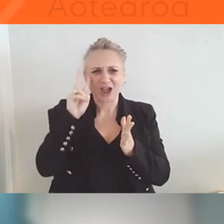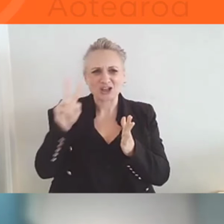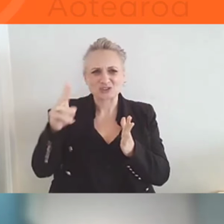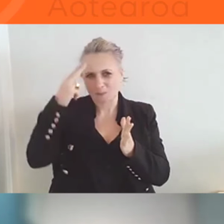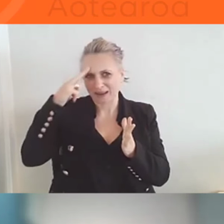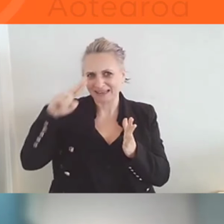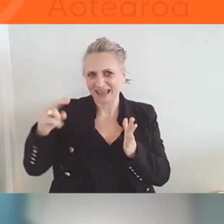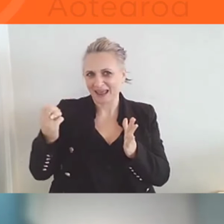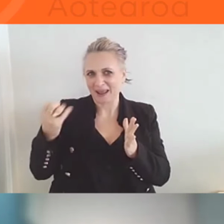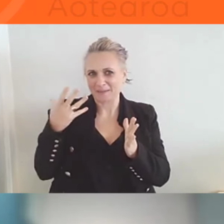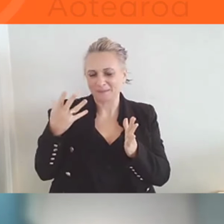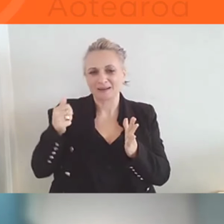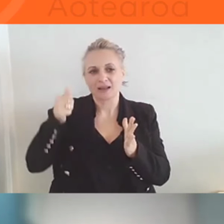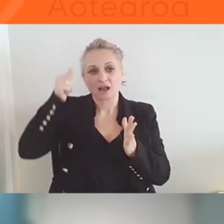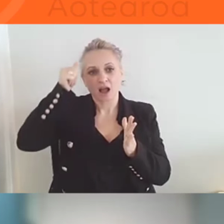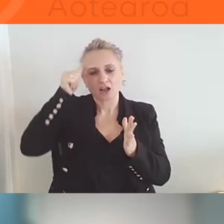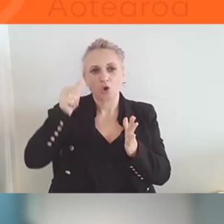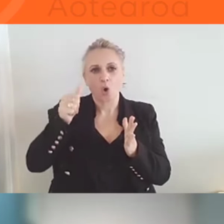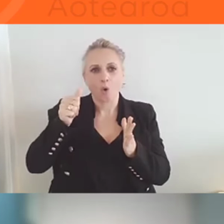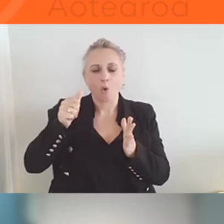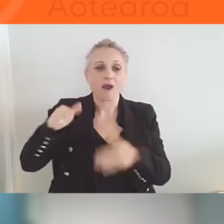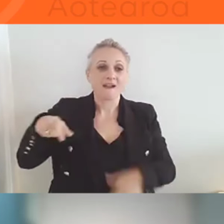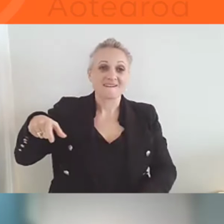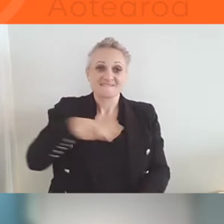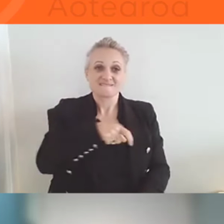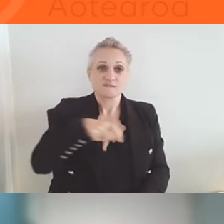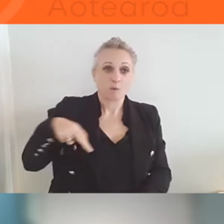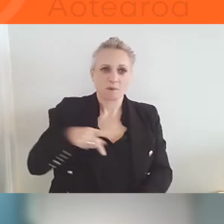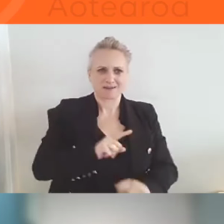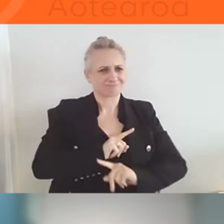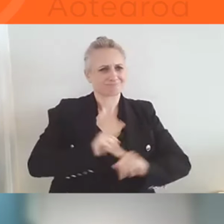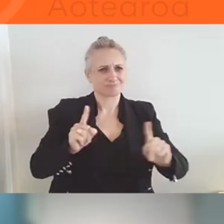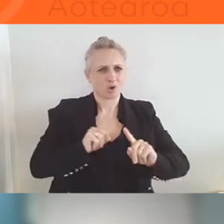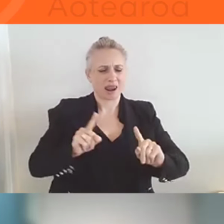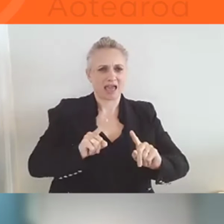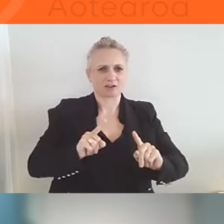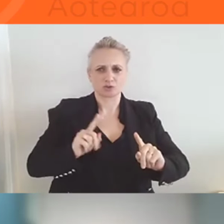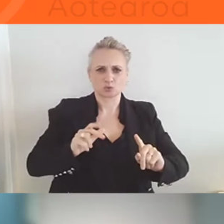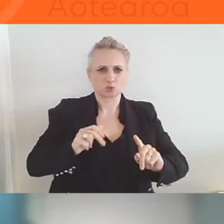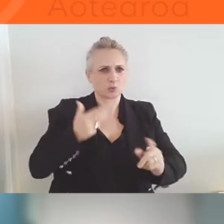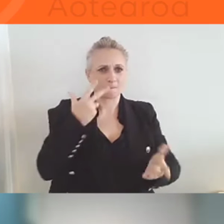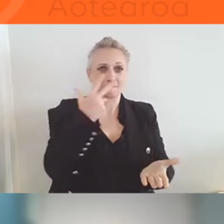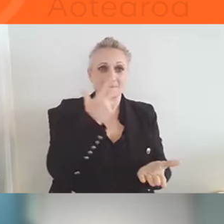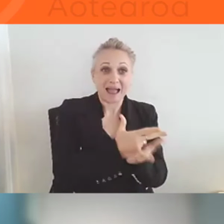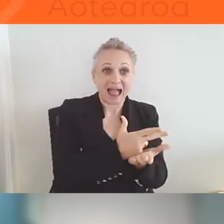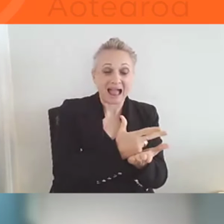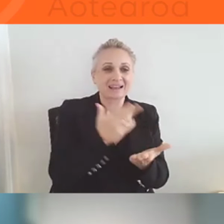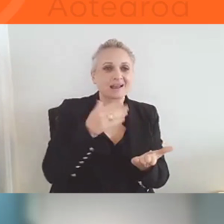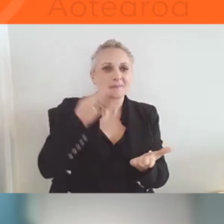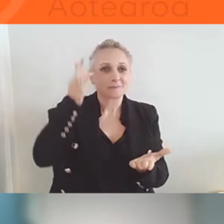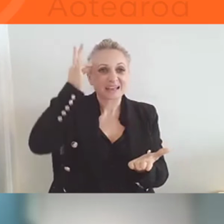that it's illegal for people to park on footpaths, but when you ring the Council they say we can't ticket them unless we come out